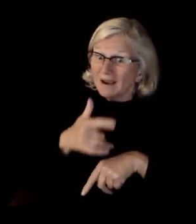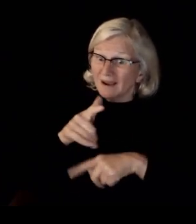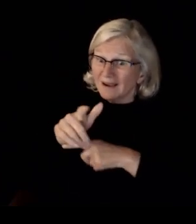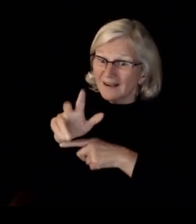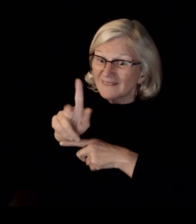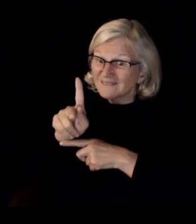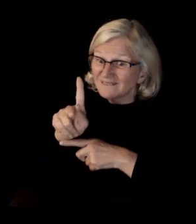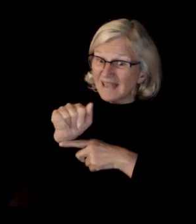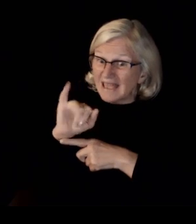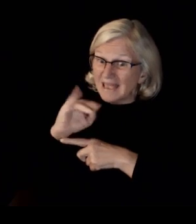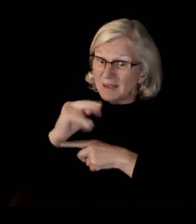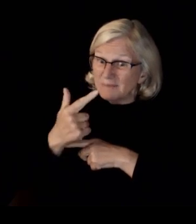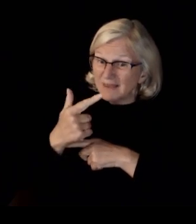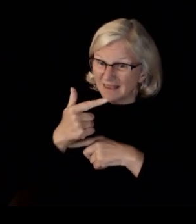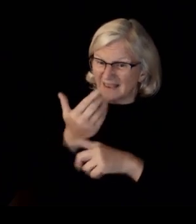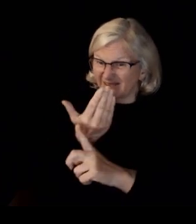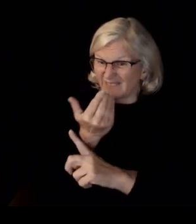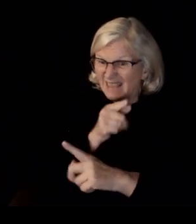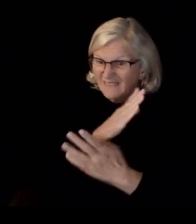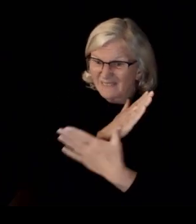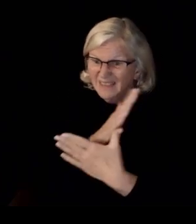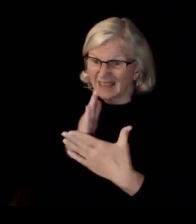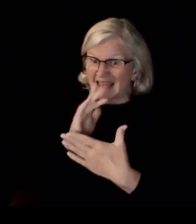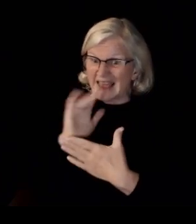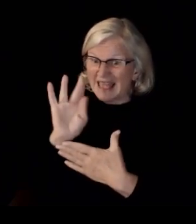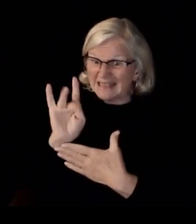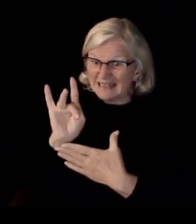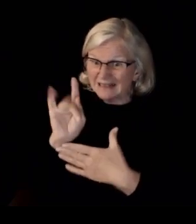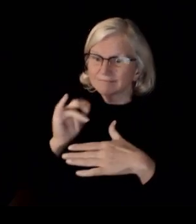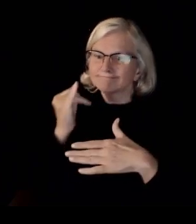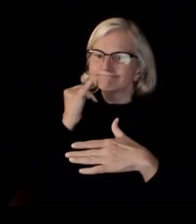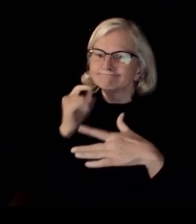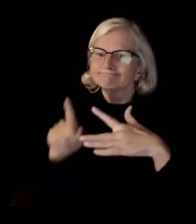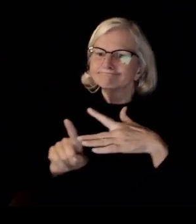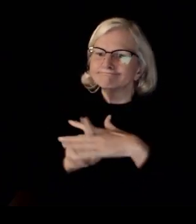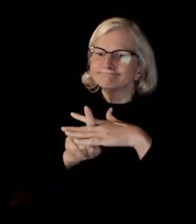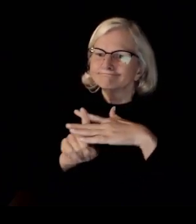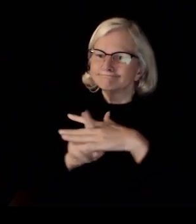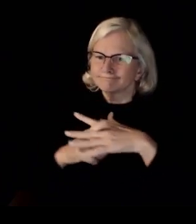disease can be similar to those of COVID-19. All 11 cases resulted in hospitalizations